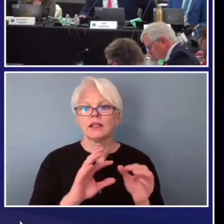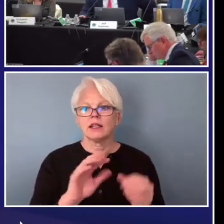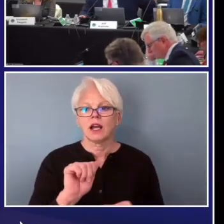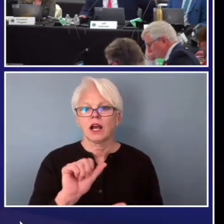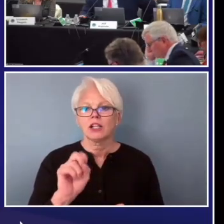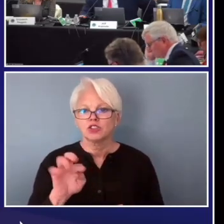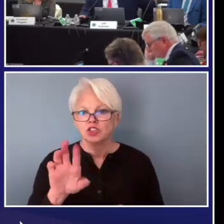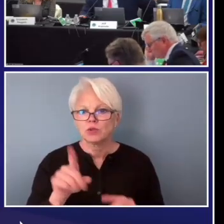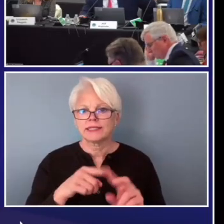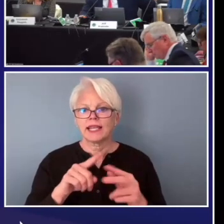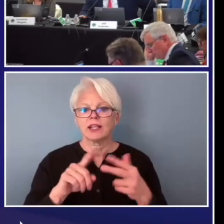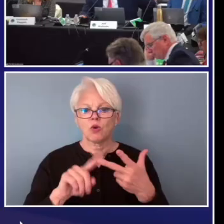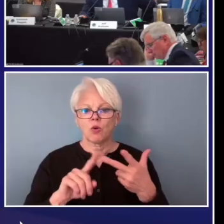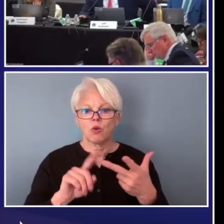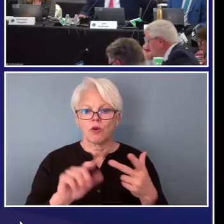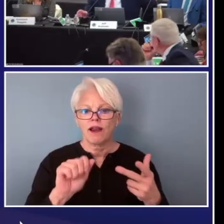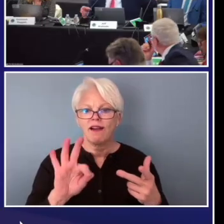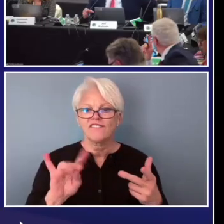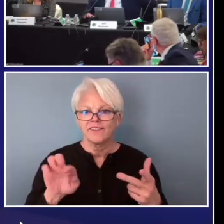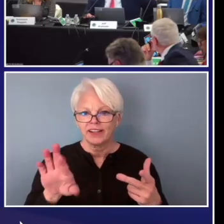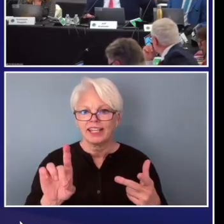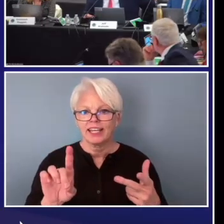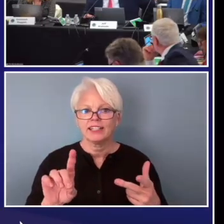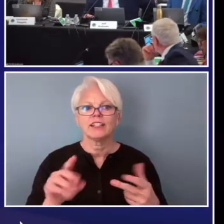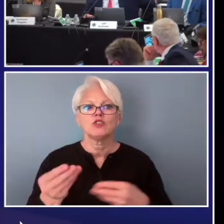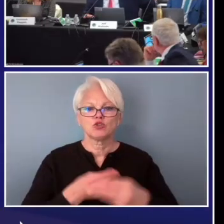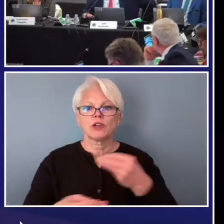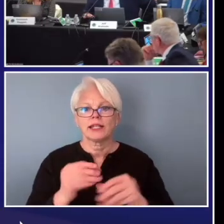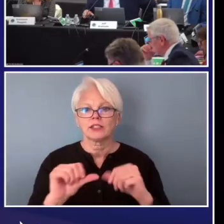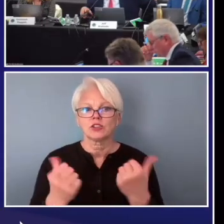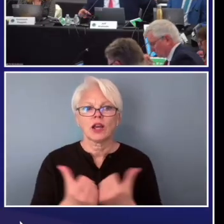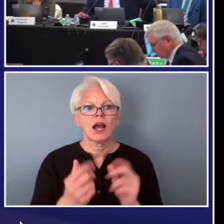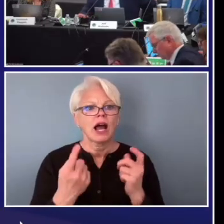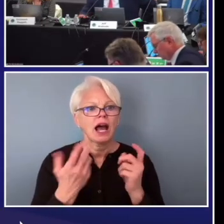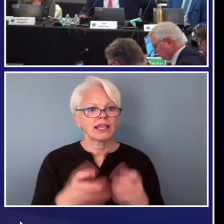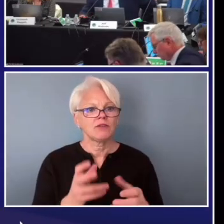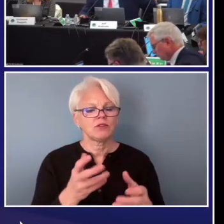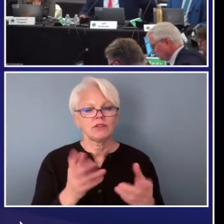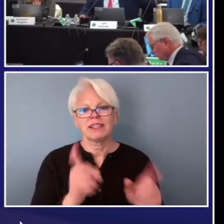association means. You know, I'll give you all a chance to take a look at that and ask any questions.